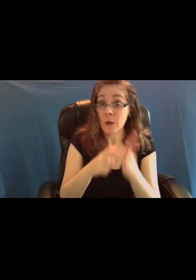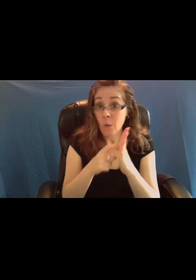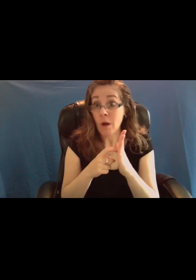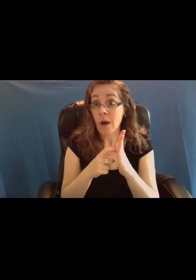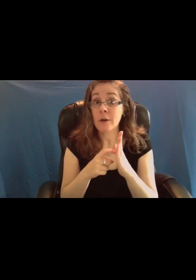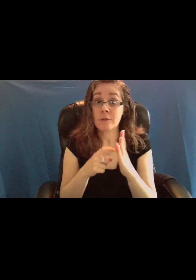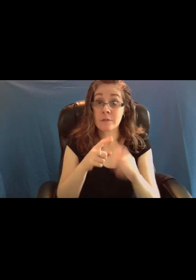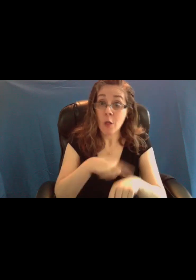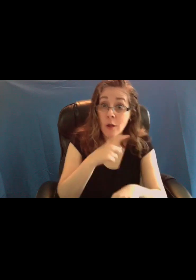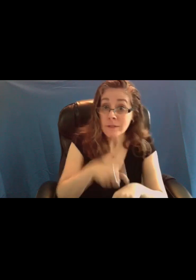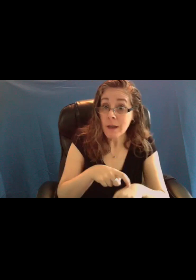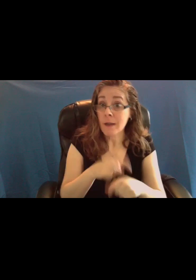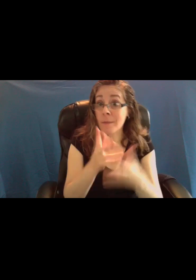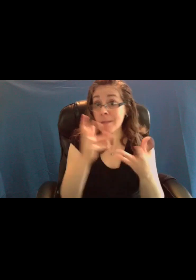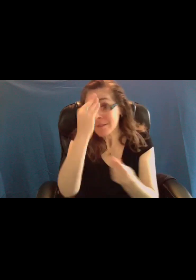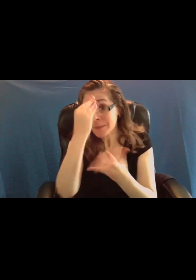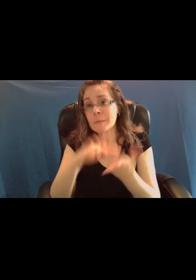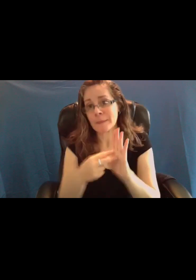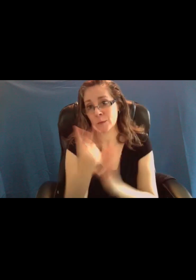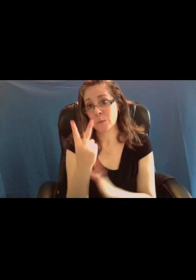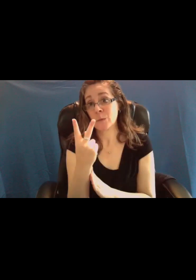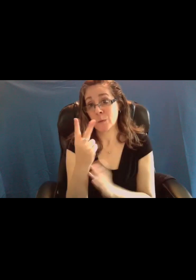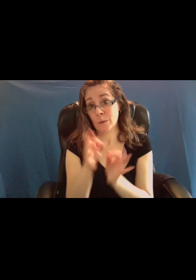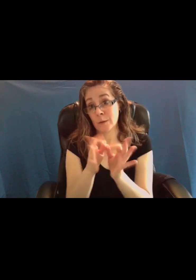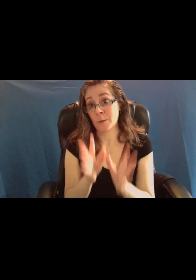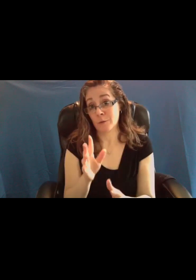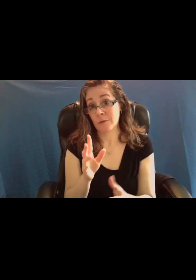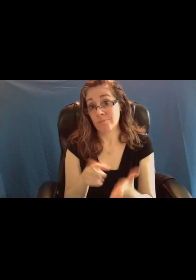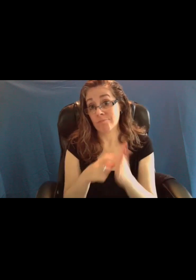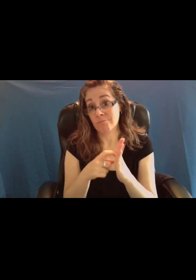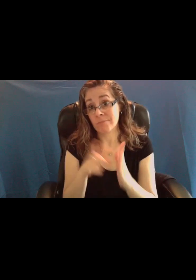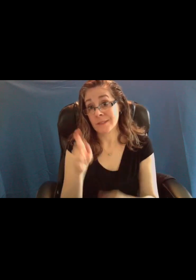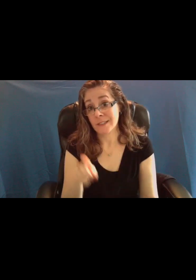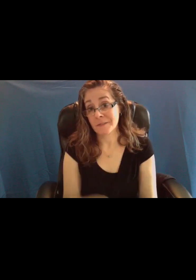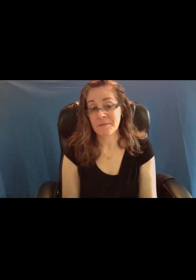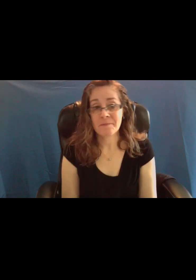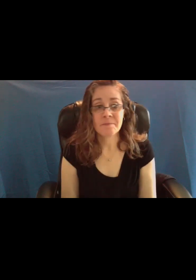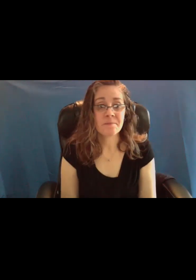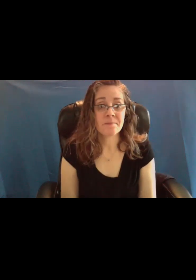So, and when you post, when you post that someone can